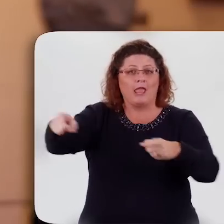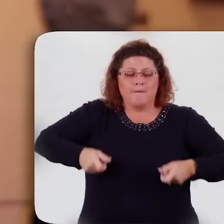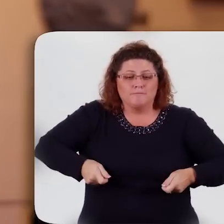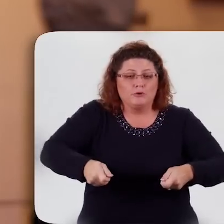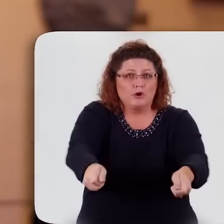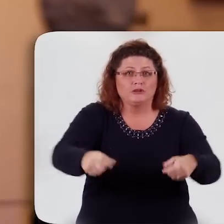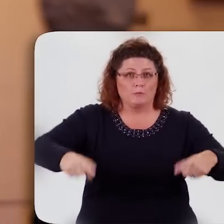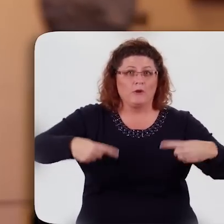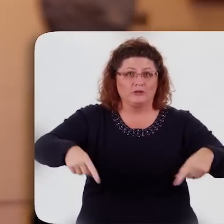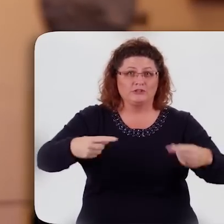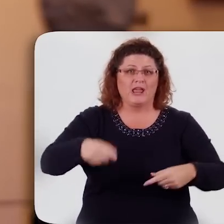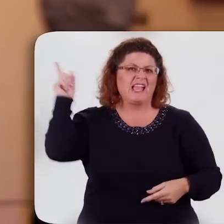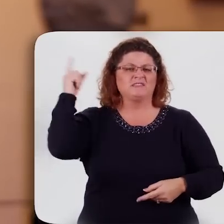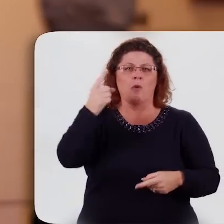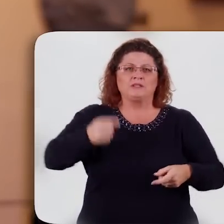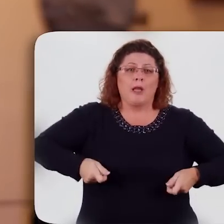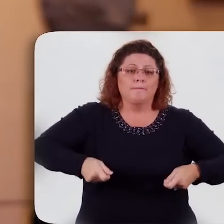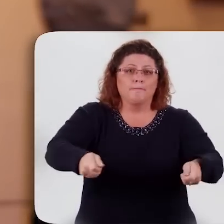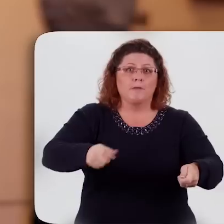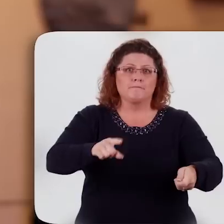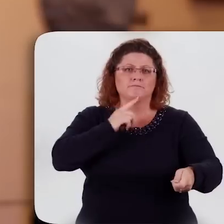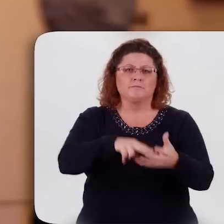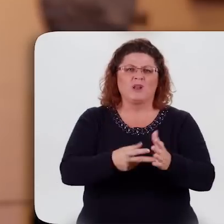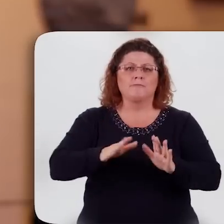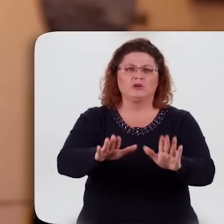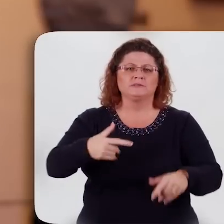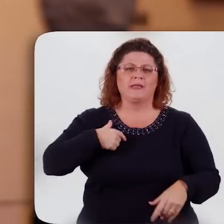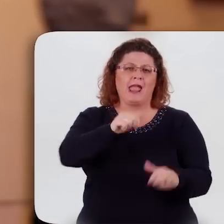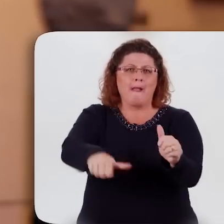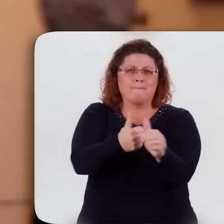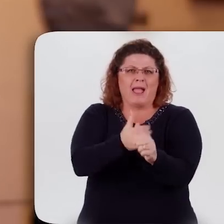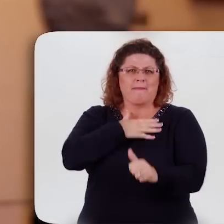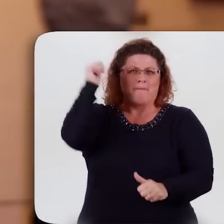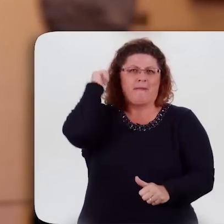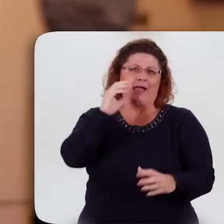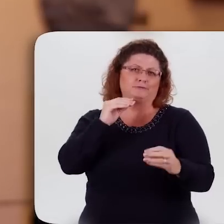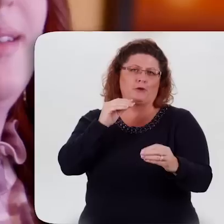around I say he's the husband was always pushing me around and talking behind my back. Wheelchair joke.